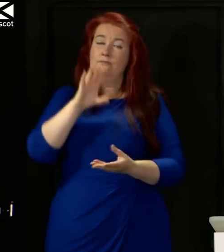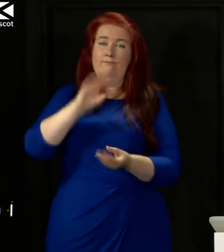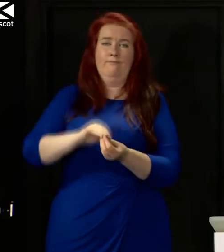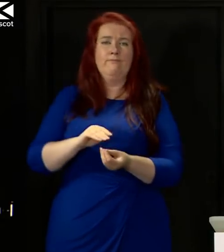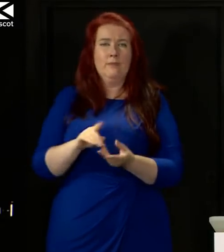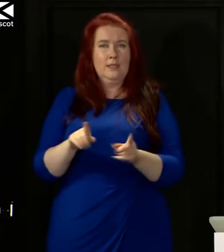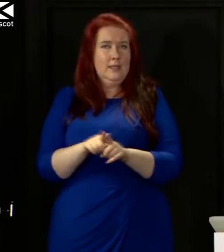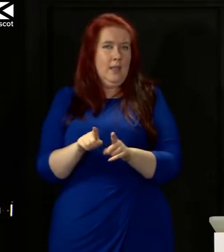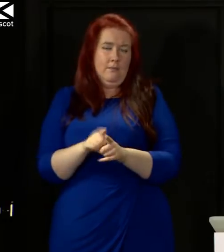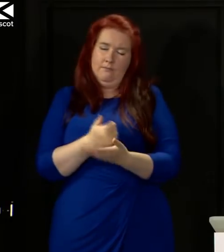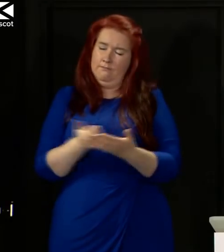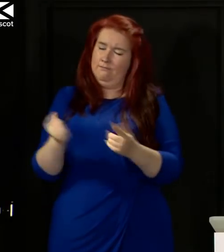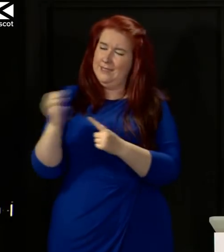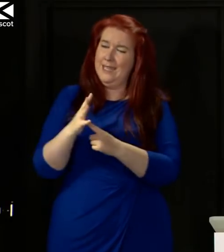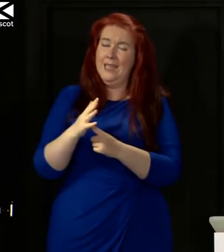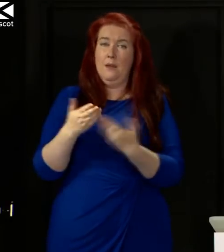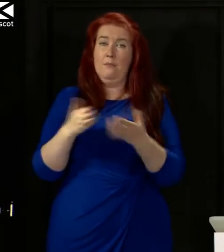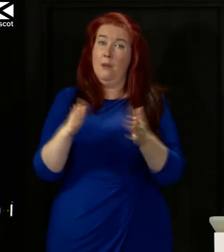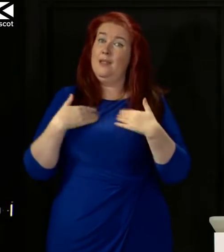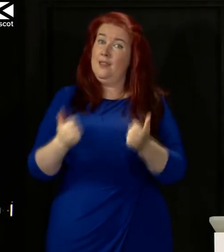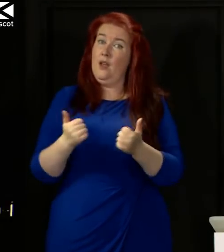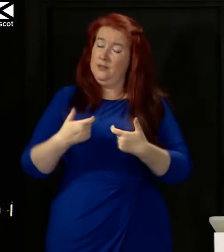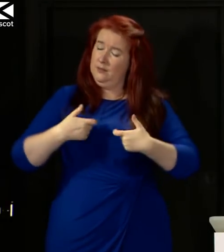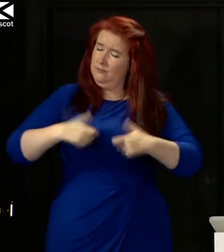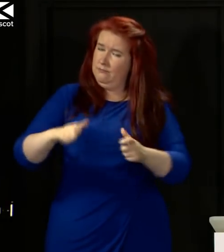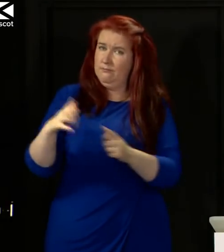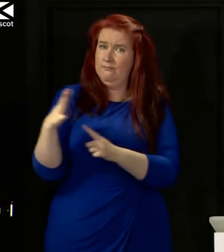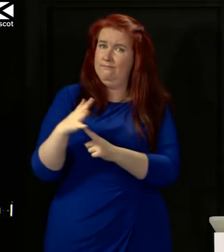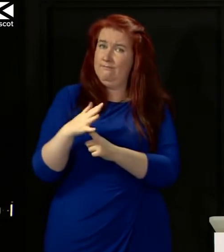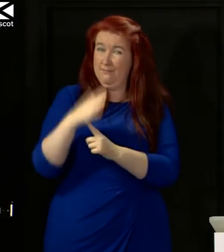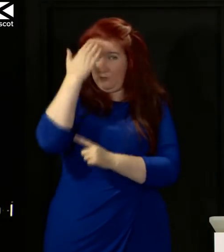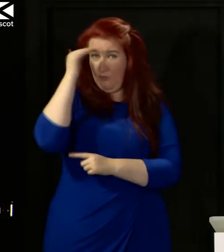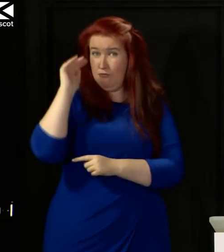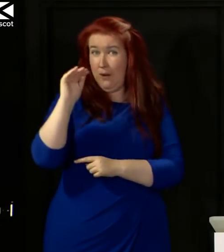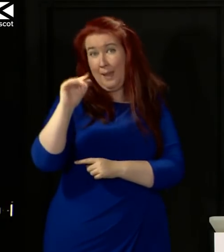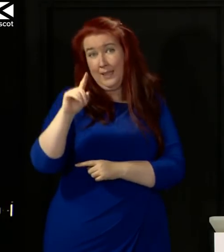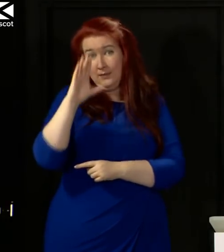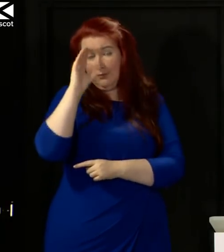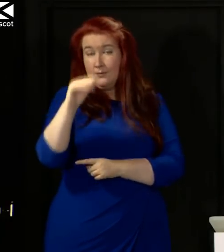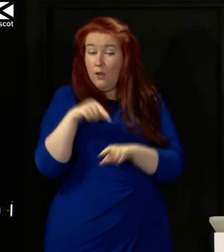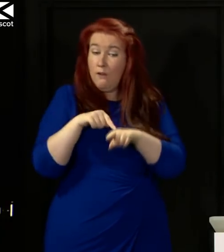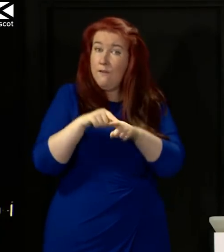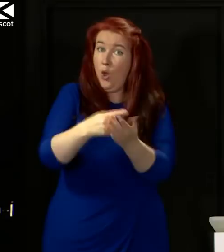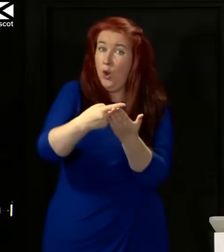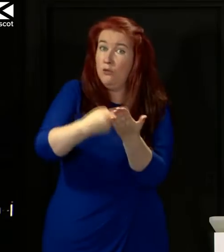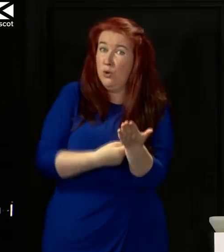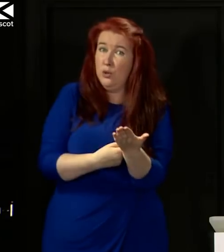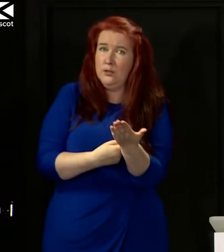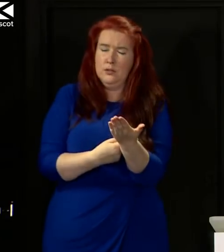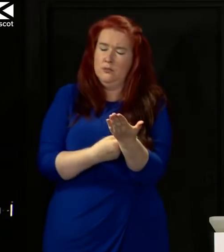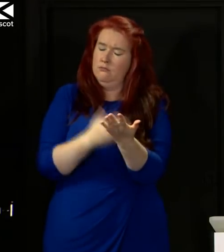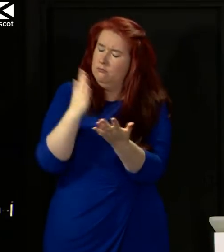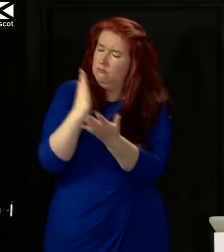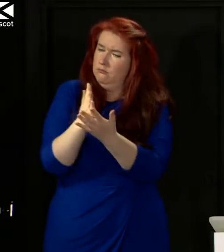public health guidance. And to remind everybody that following this guidance now remains crucial